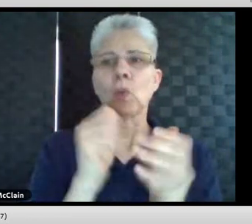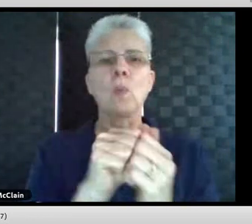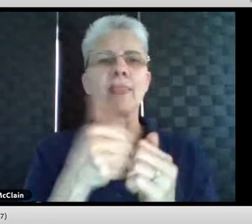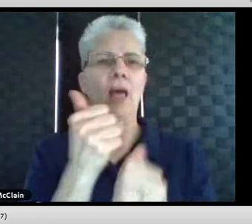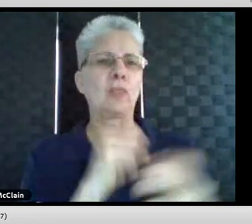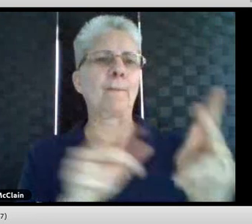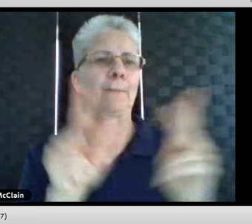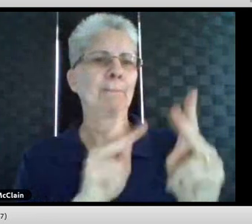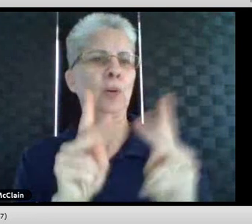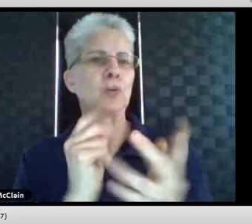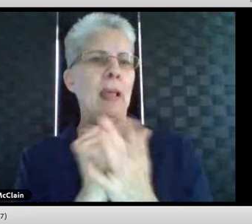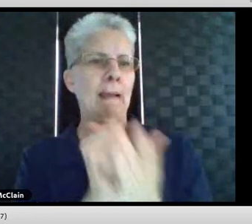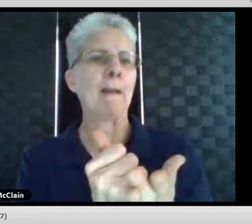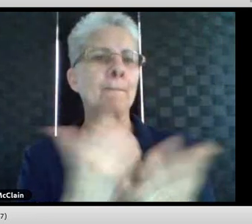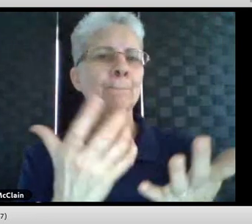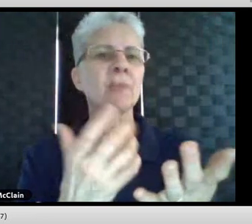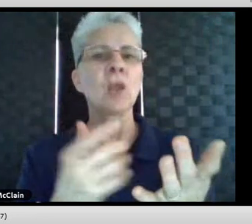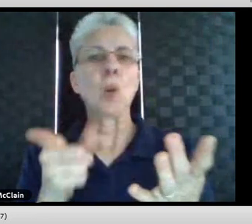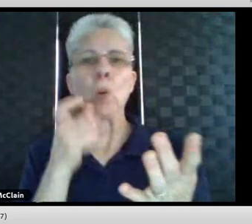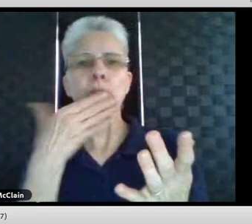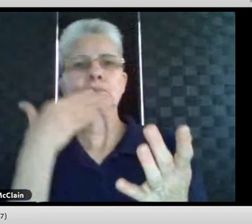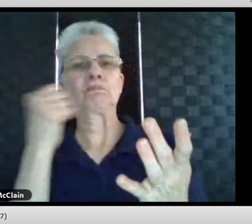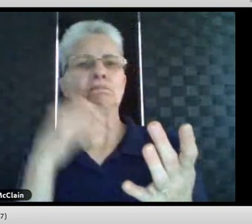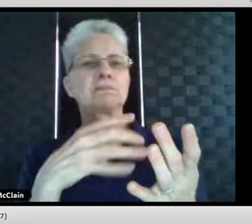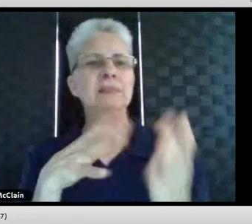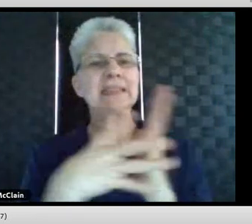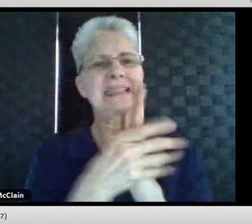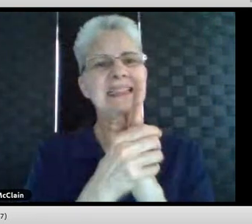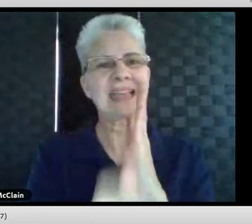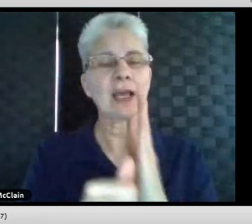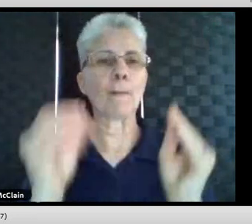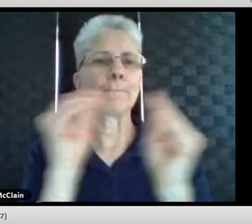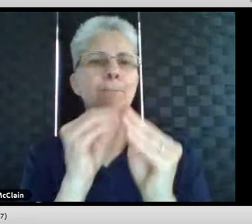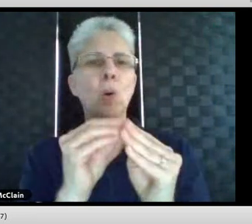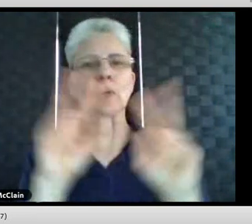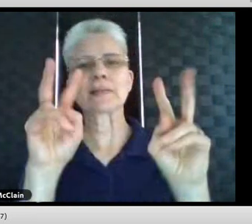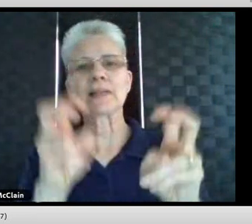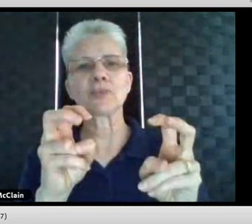you know, somebody who's better at it than you or they're a subject-matter expert, whatever it might be.